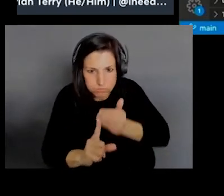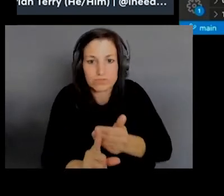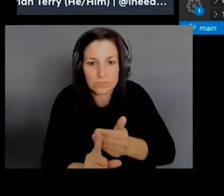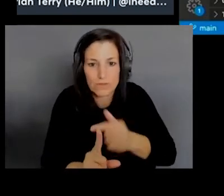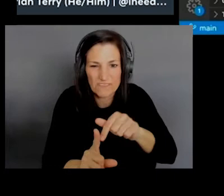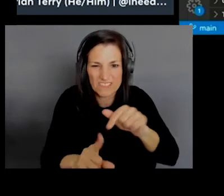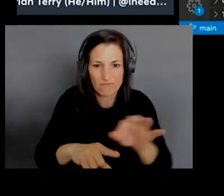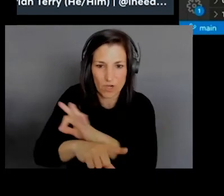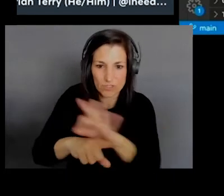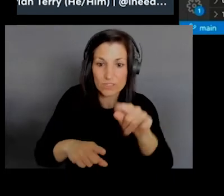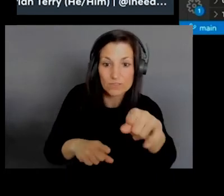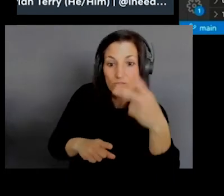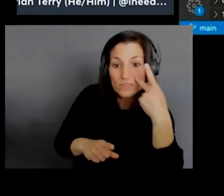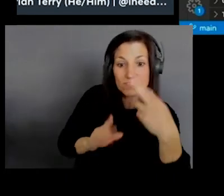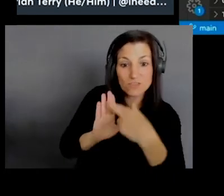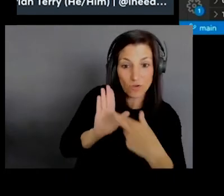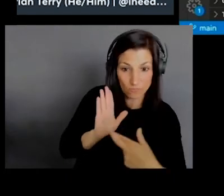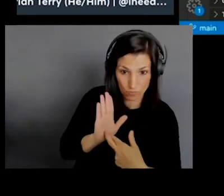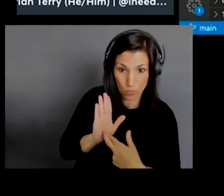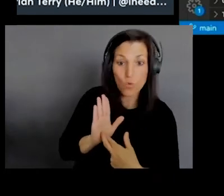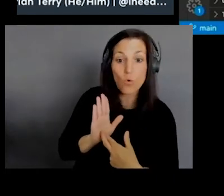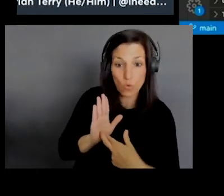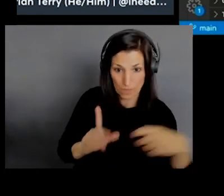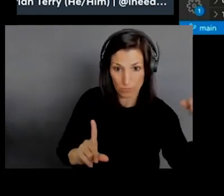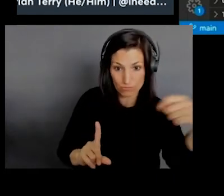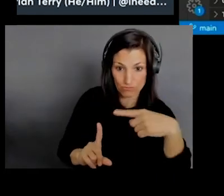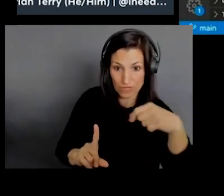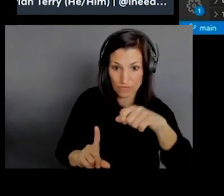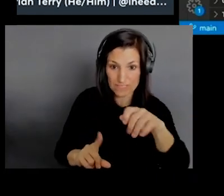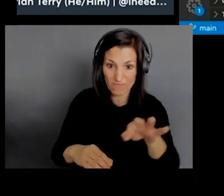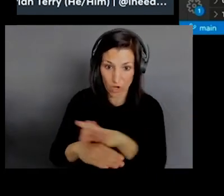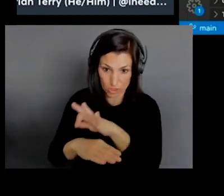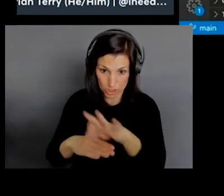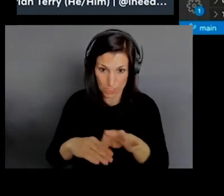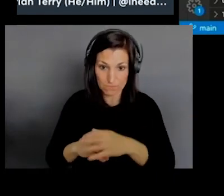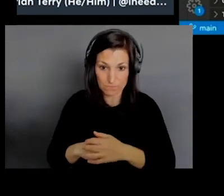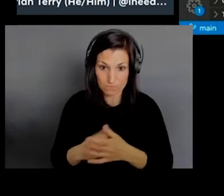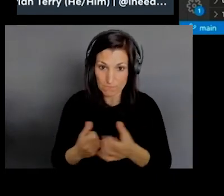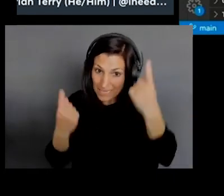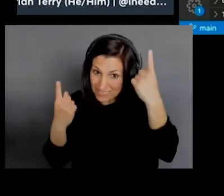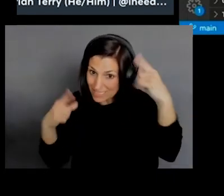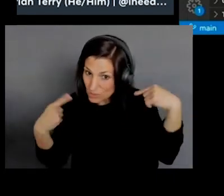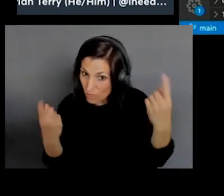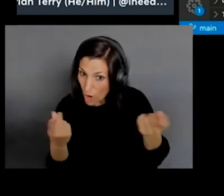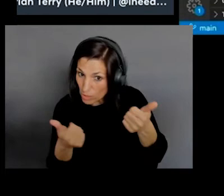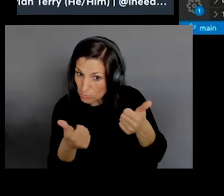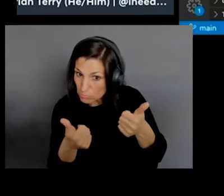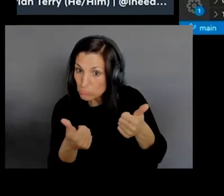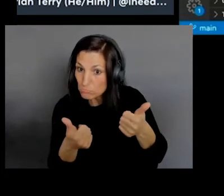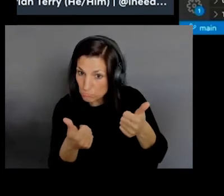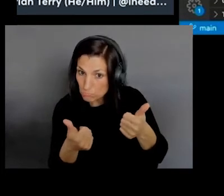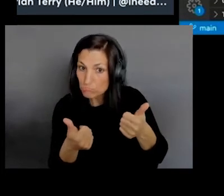that is triggering my function. What makes sense so far? - It does. One more step and then we'll get to explain some demo.